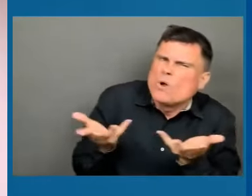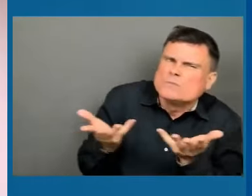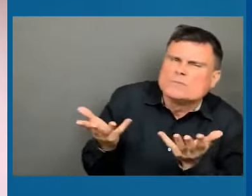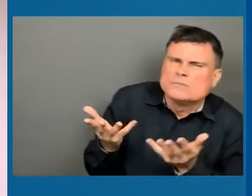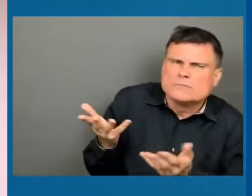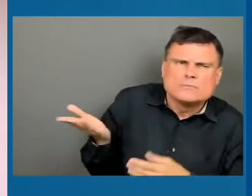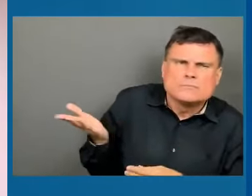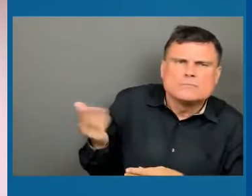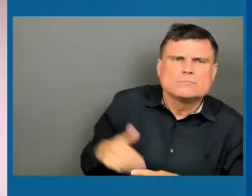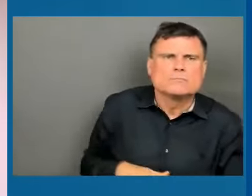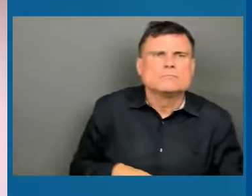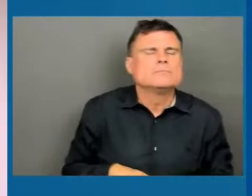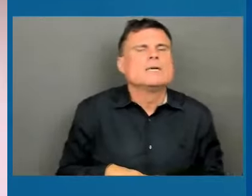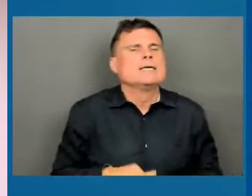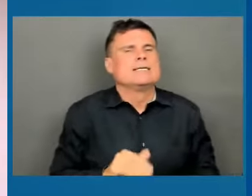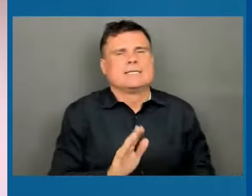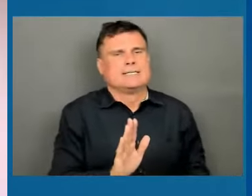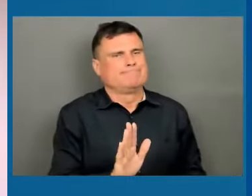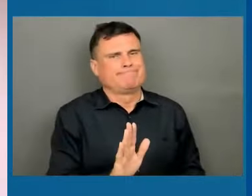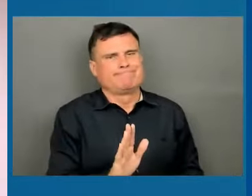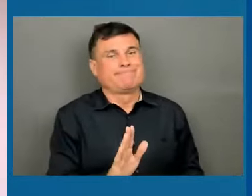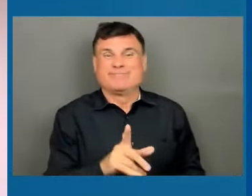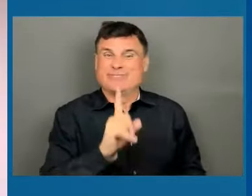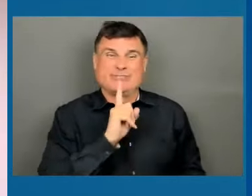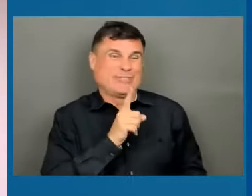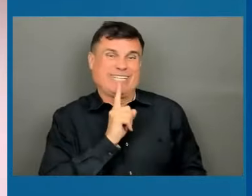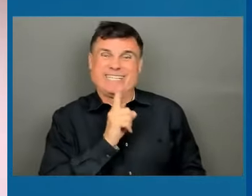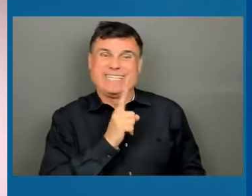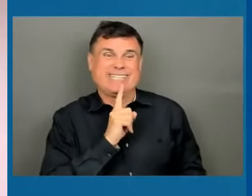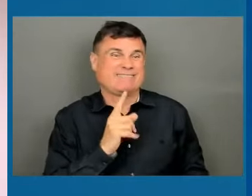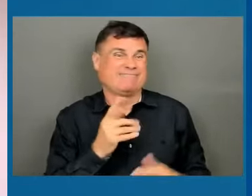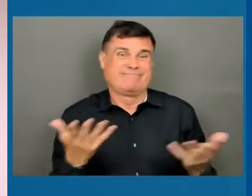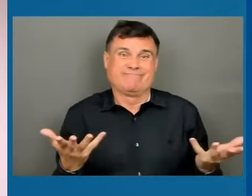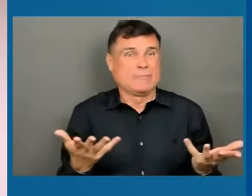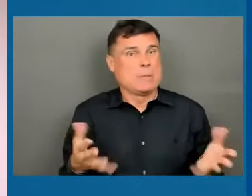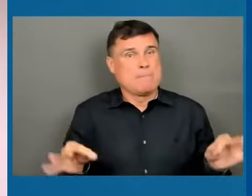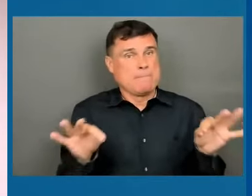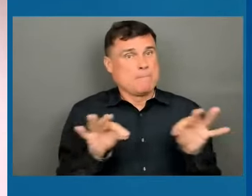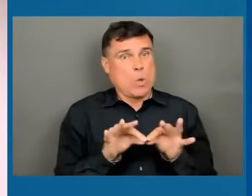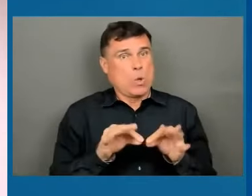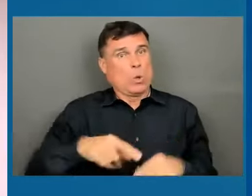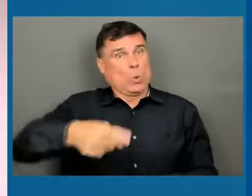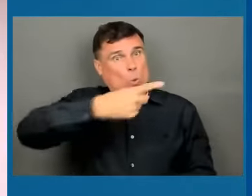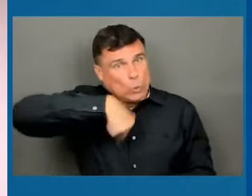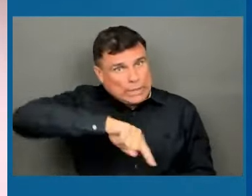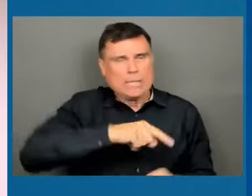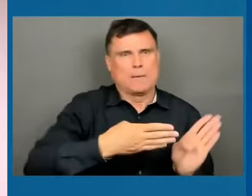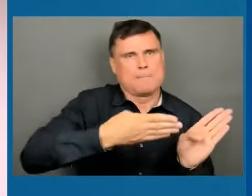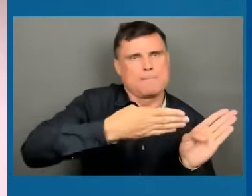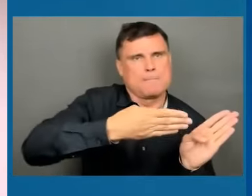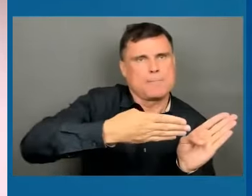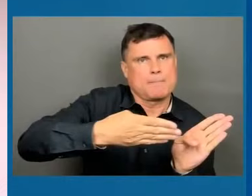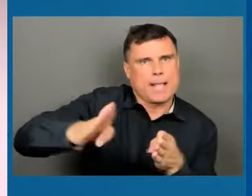much is that preparation side of things. So we know that flood kilogram occur as we go through the